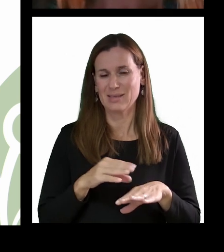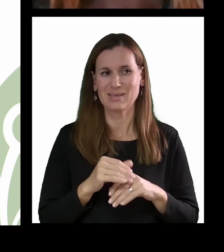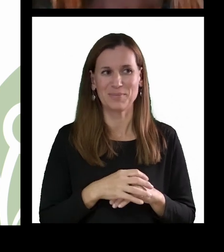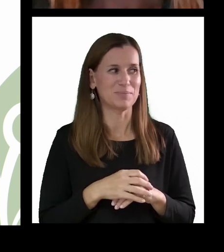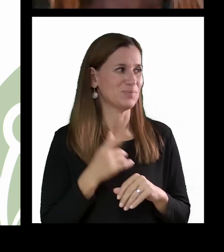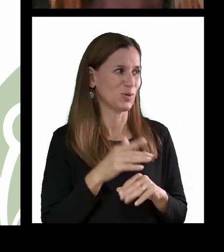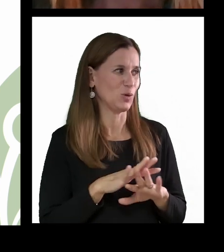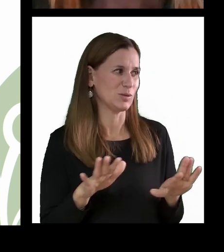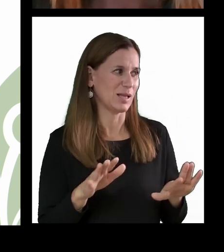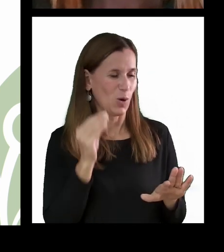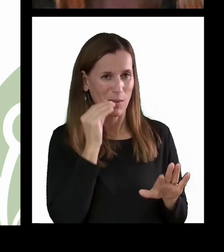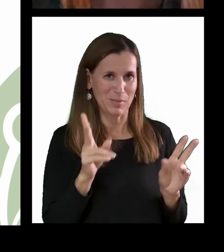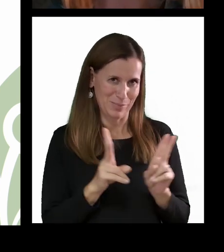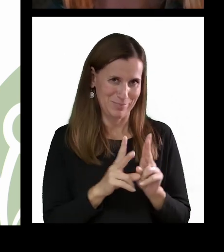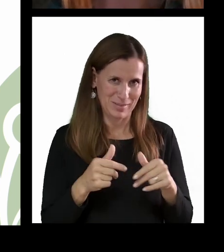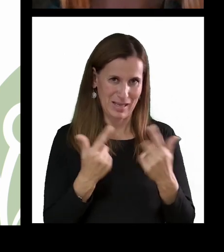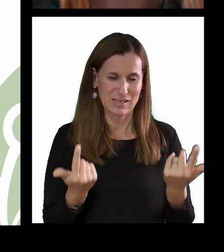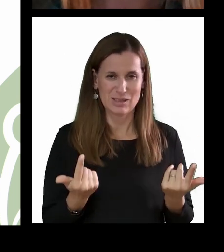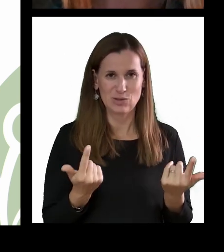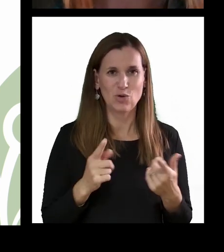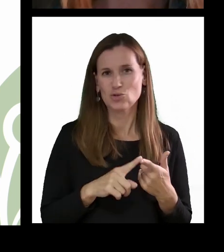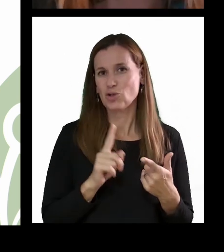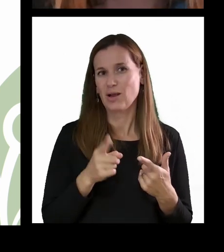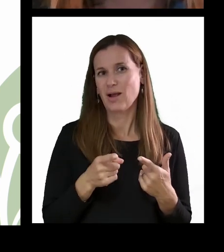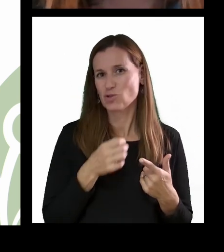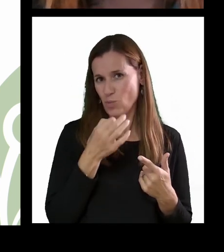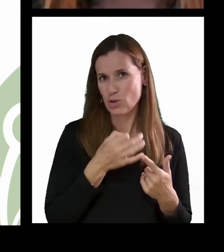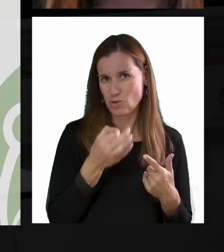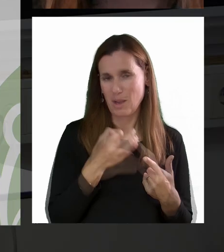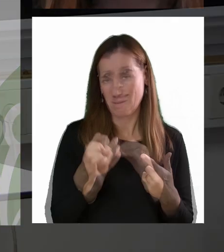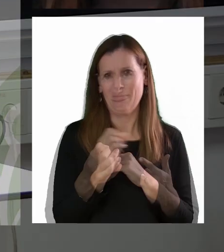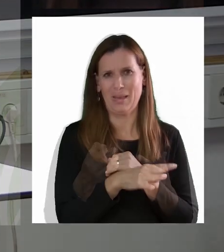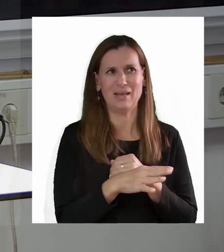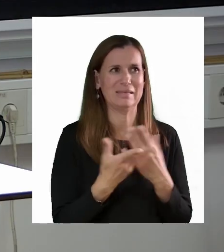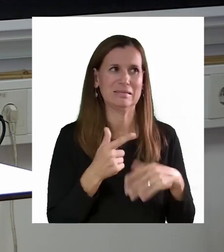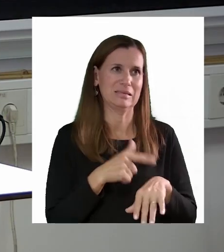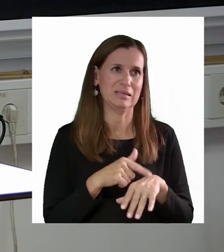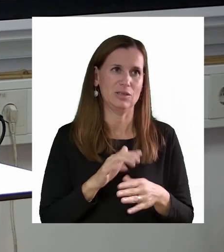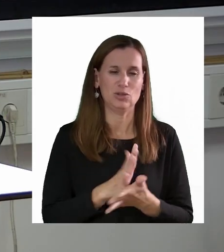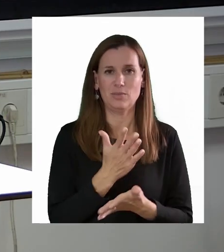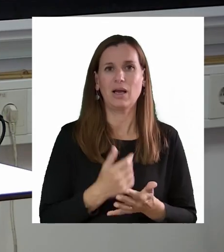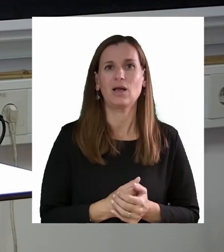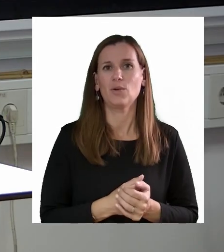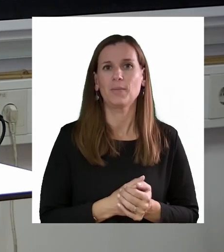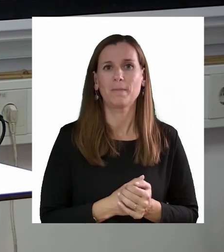I hope I've been clear. If there are any question I may be able. Thank you. Okay,